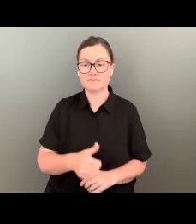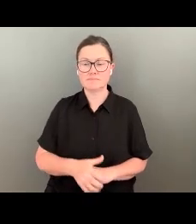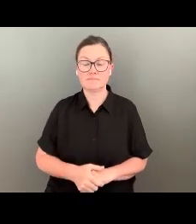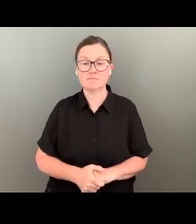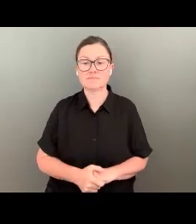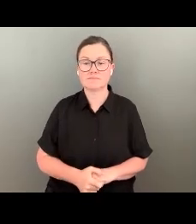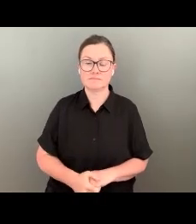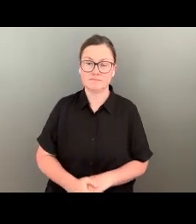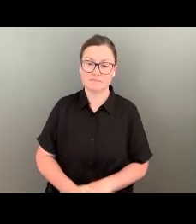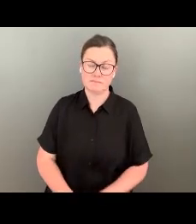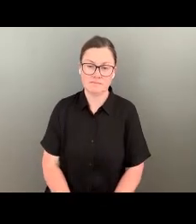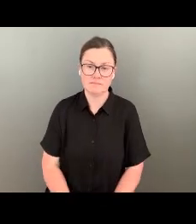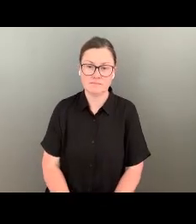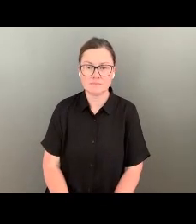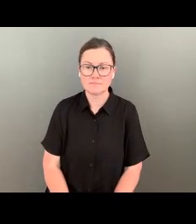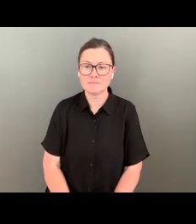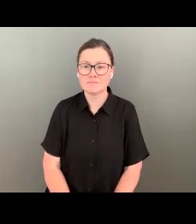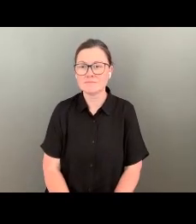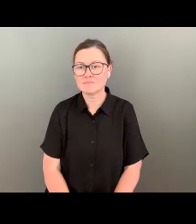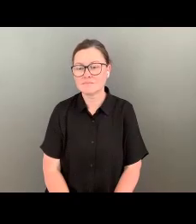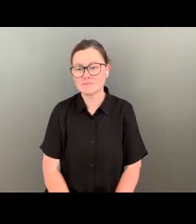All right.